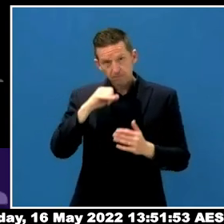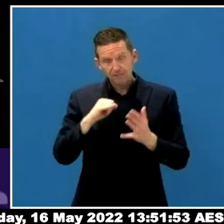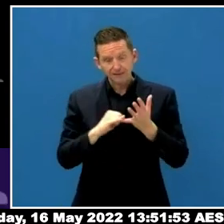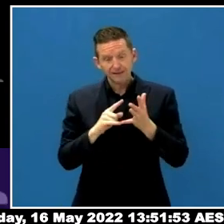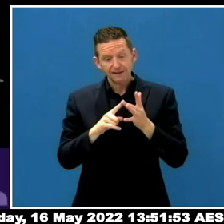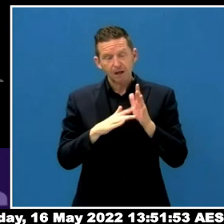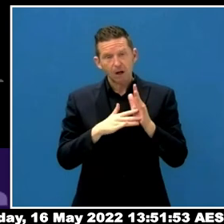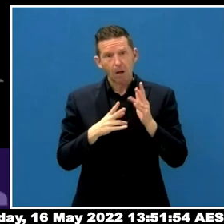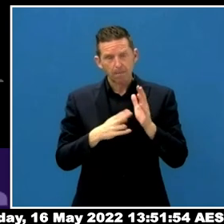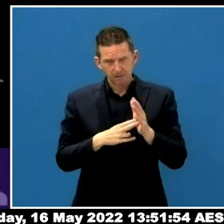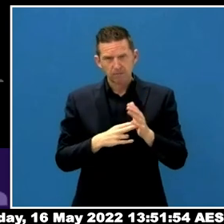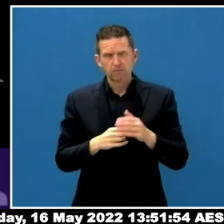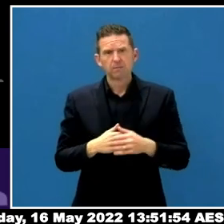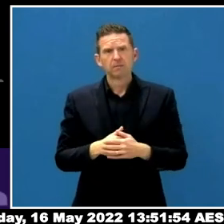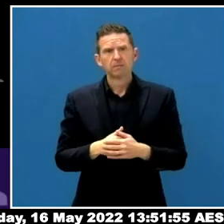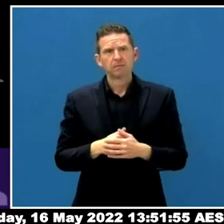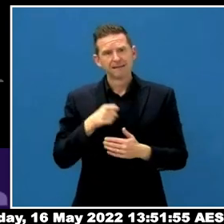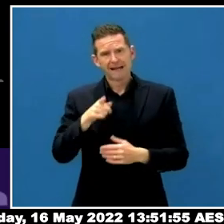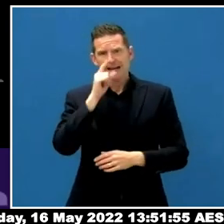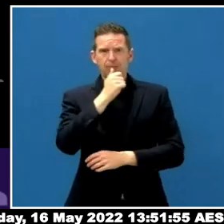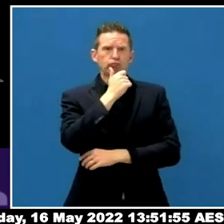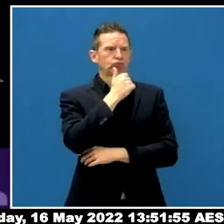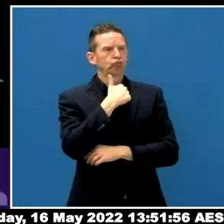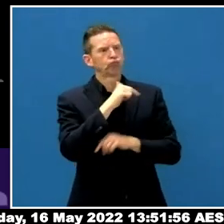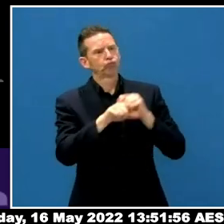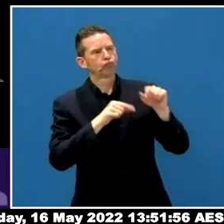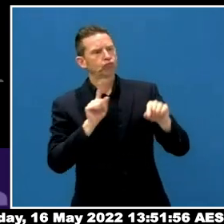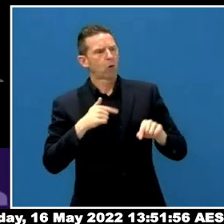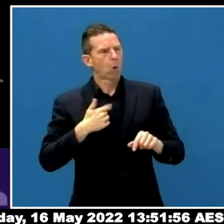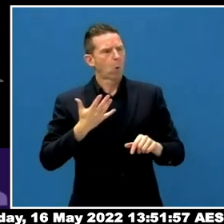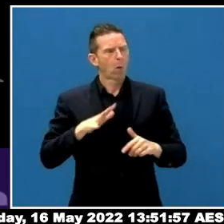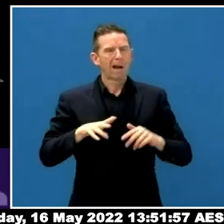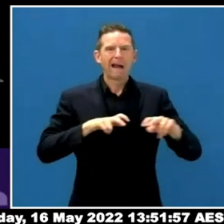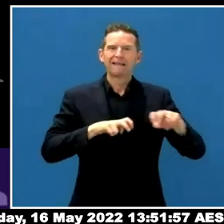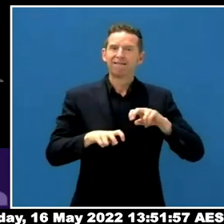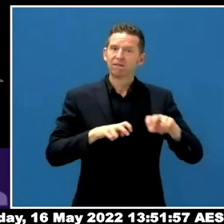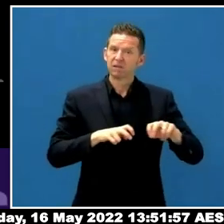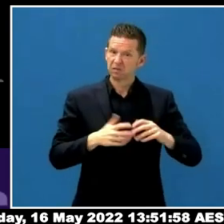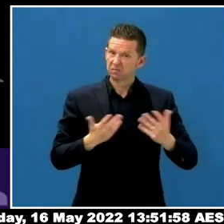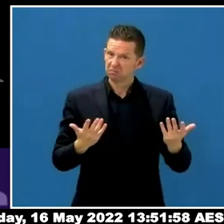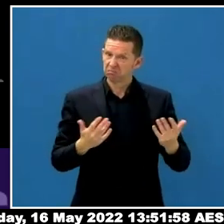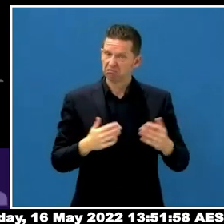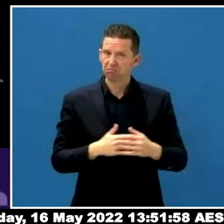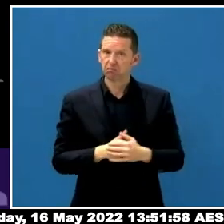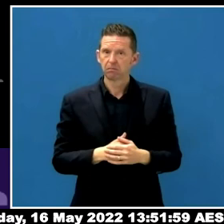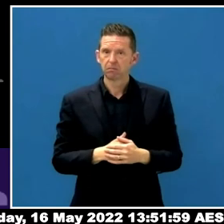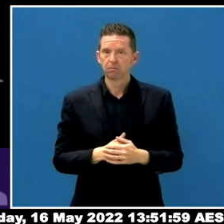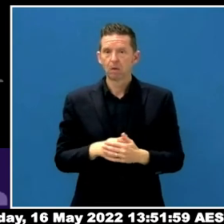he did? Did Afford offer - In the beginning, yes. Yes.